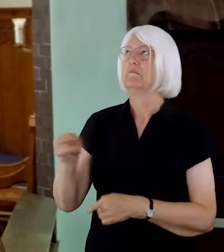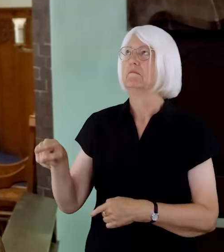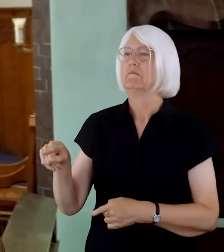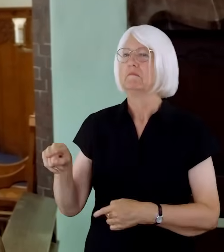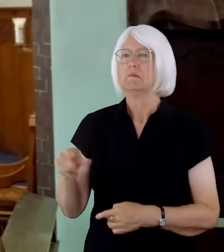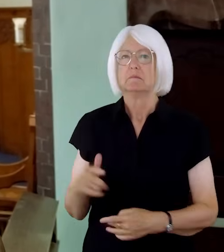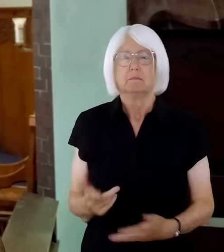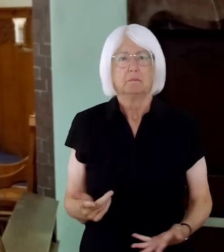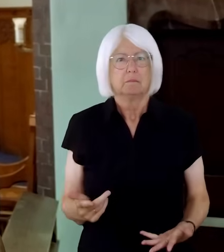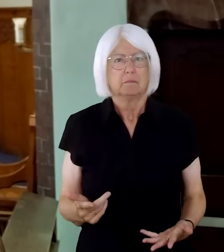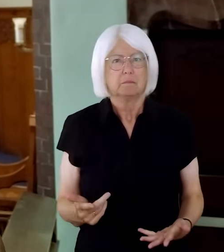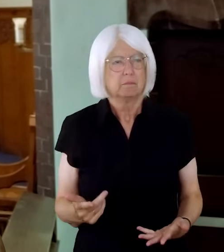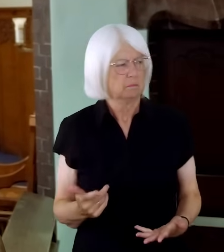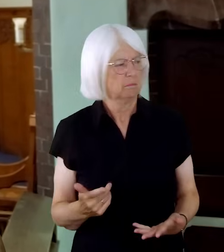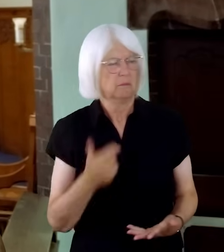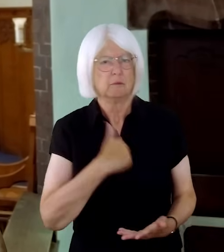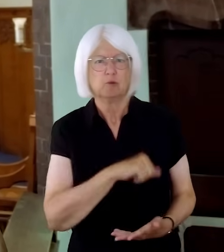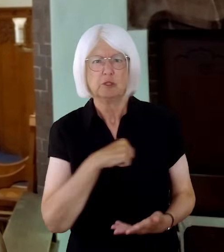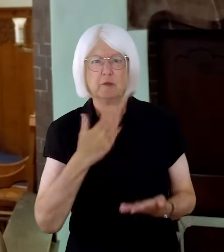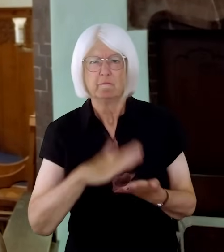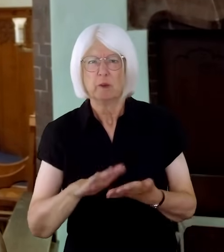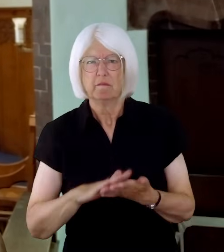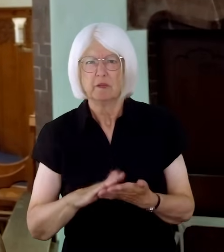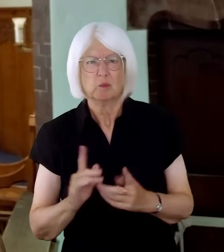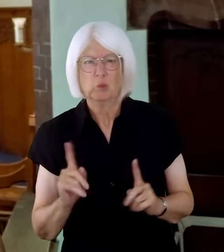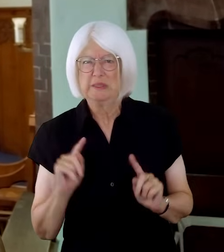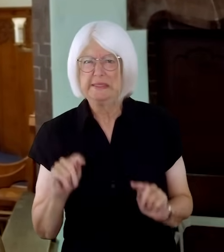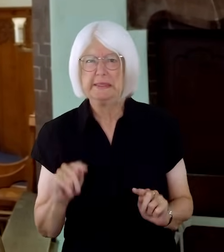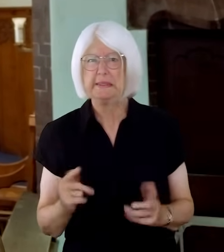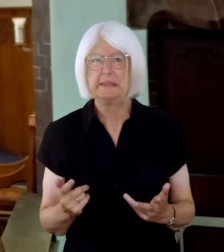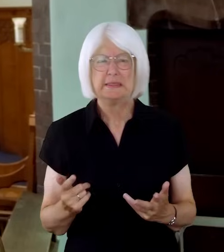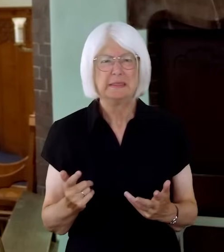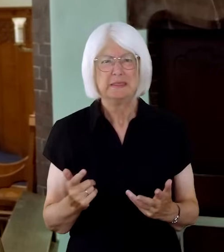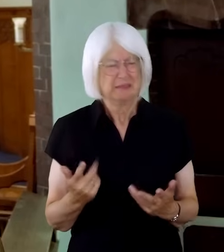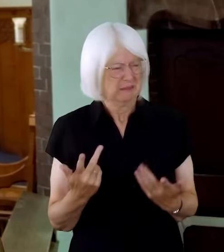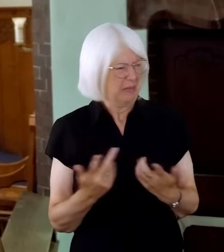What does Christian forgiveness look like? This forgiveness, this way